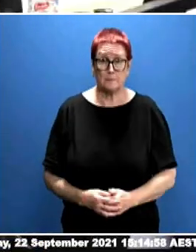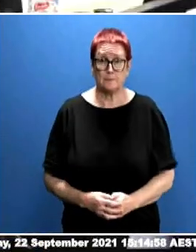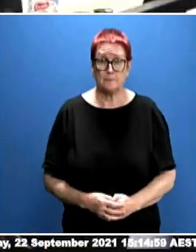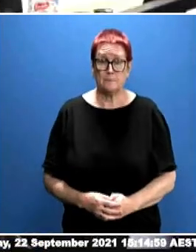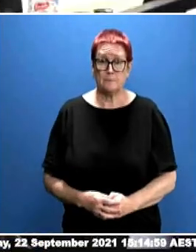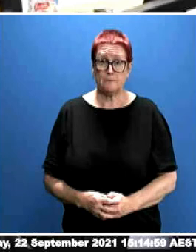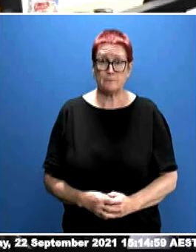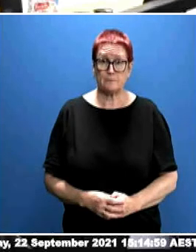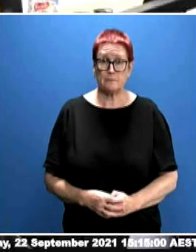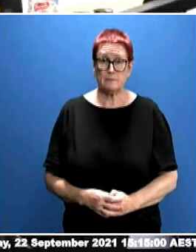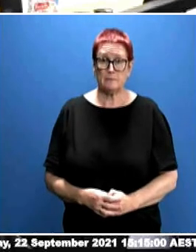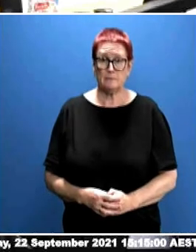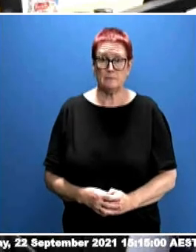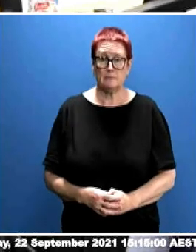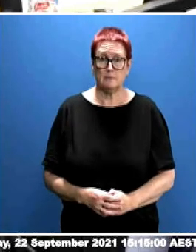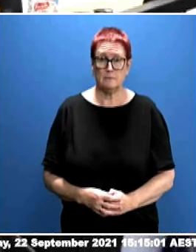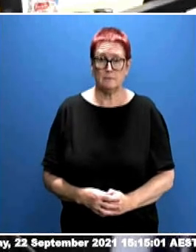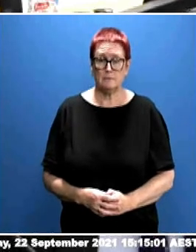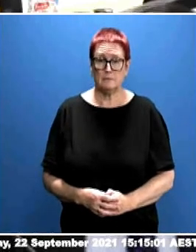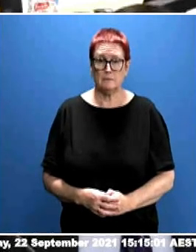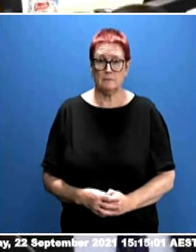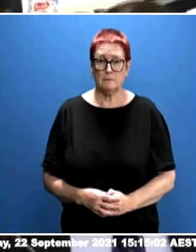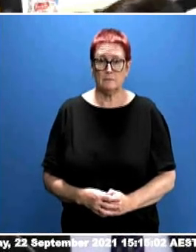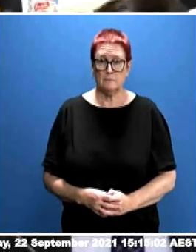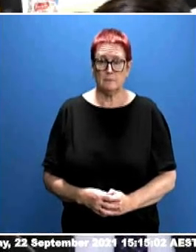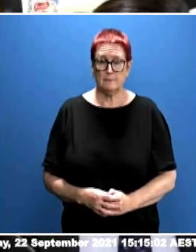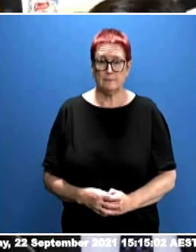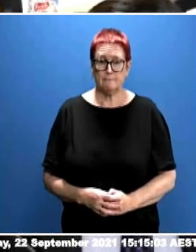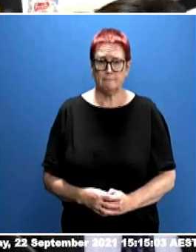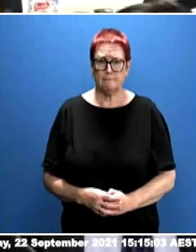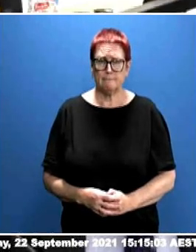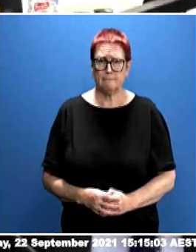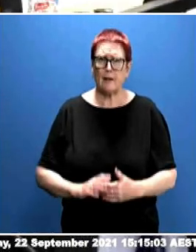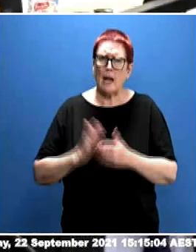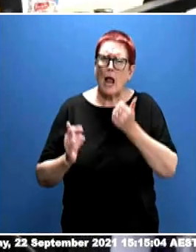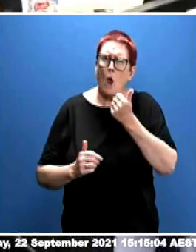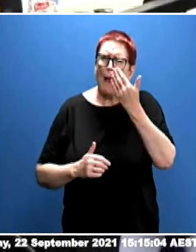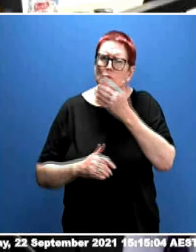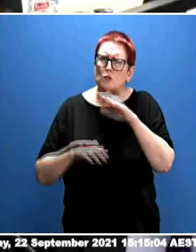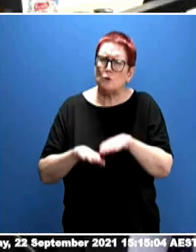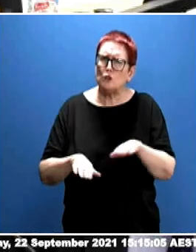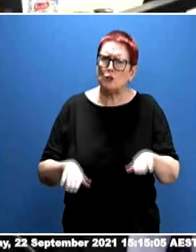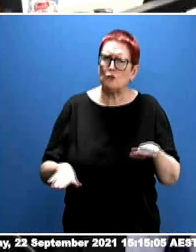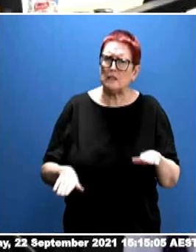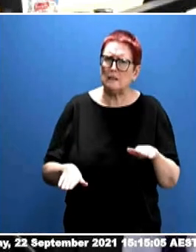I wanted to move onto the issue of First Nations children and cultural safety.